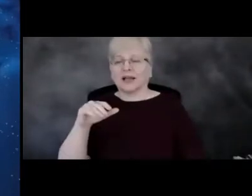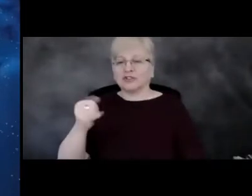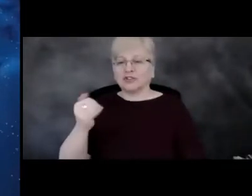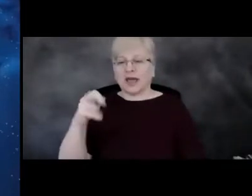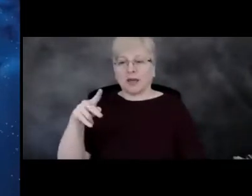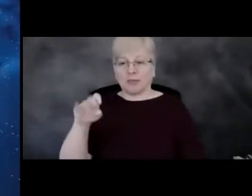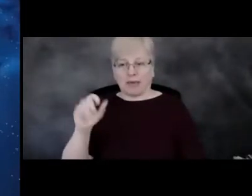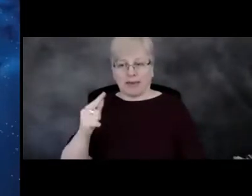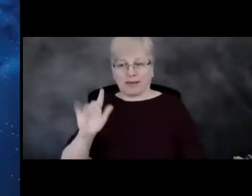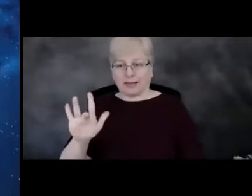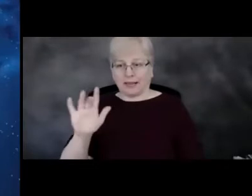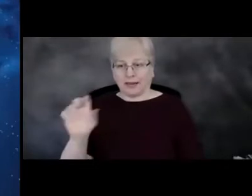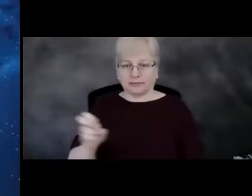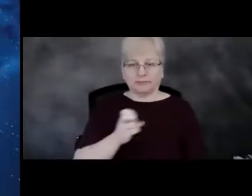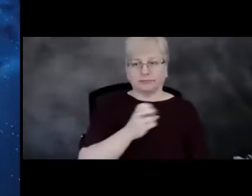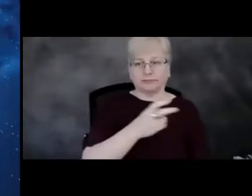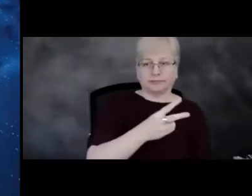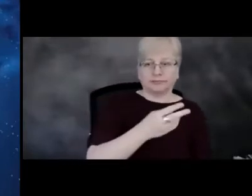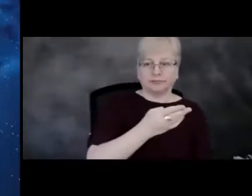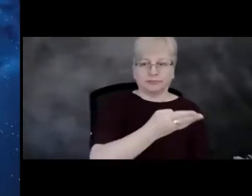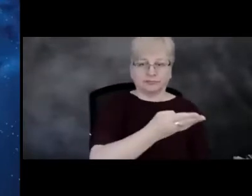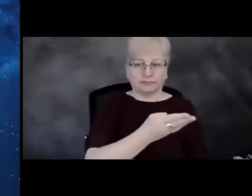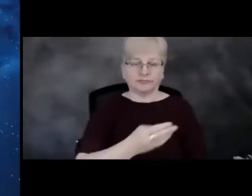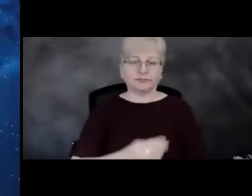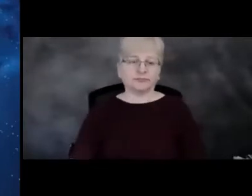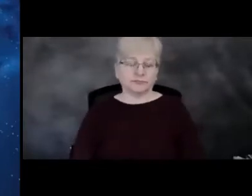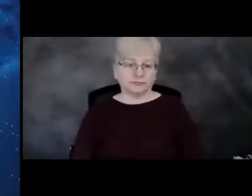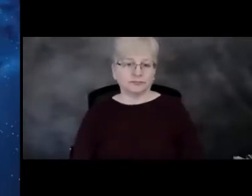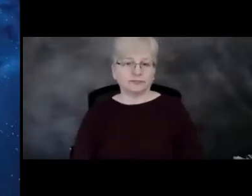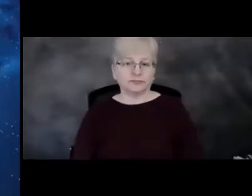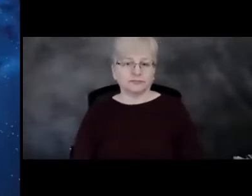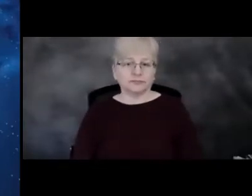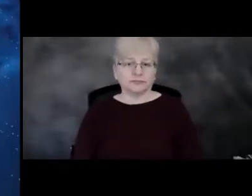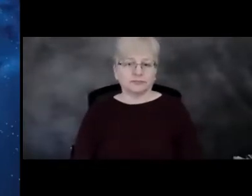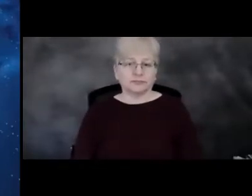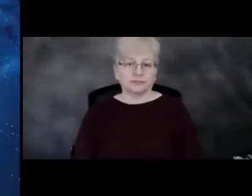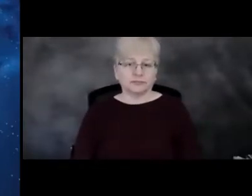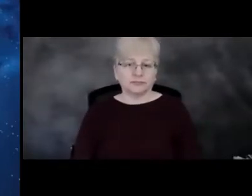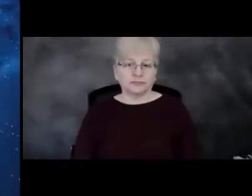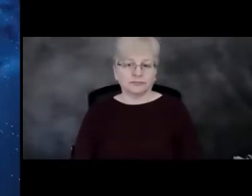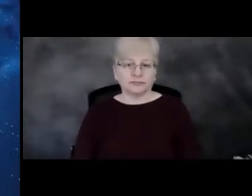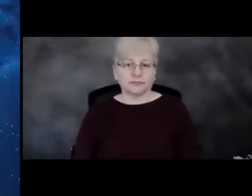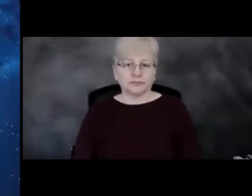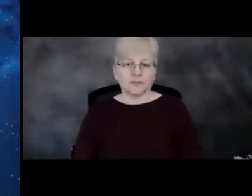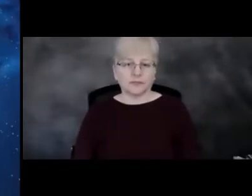here. 16:57:08 And drag another image over.